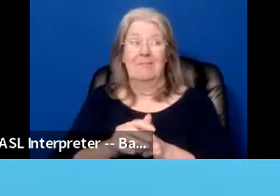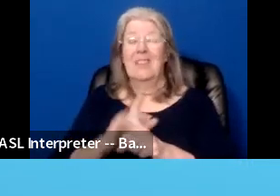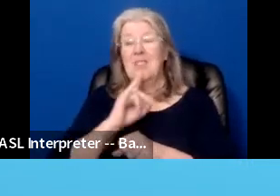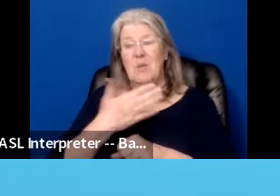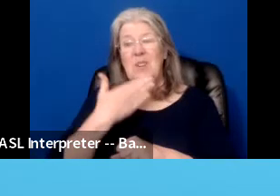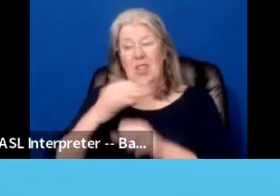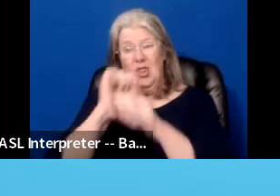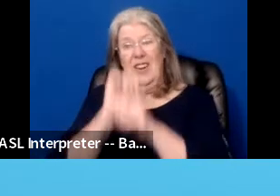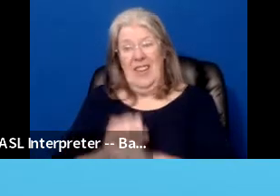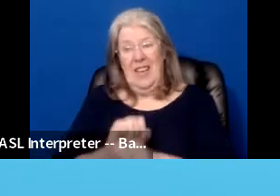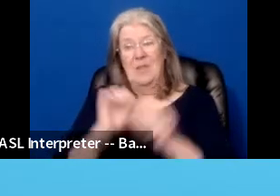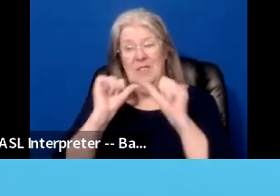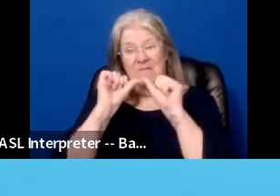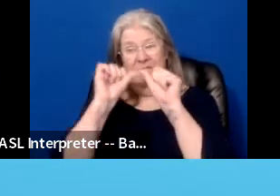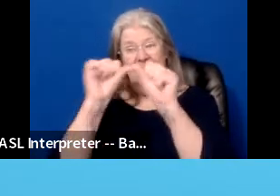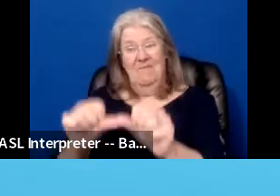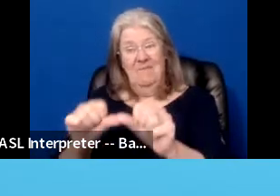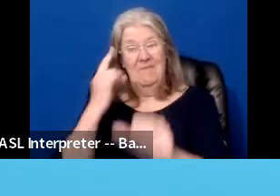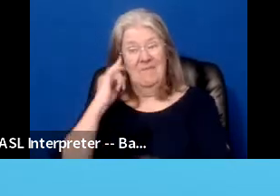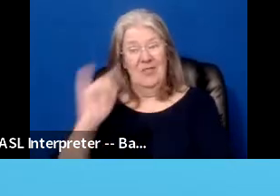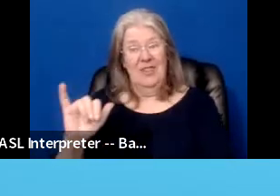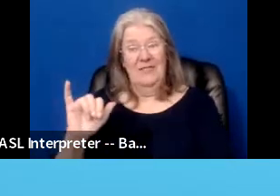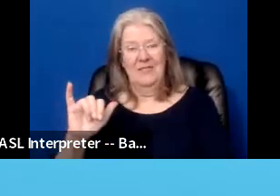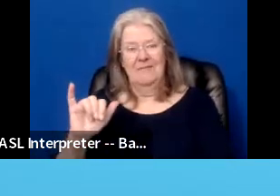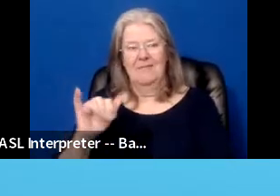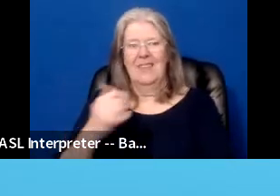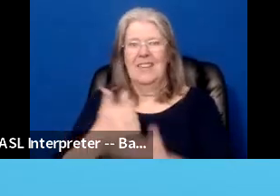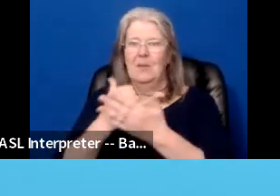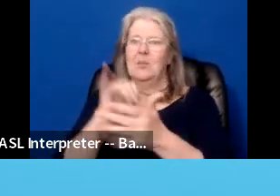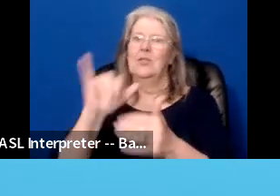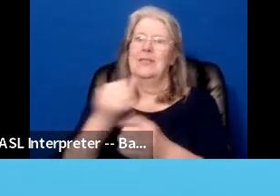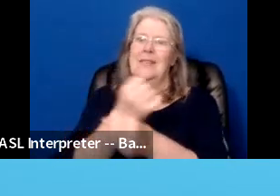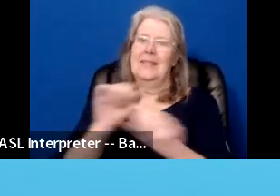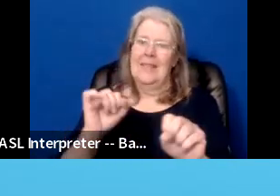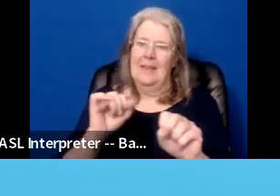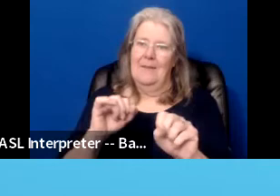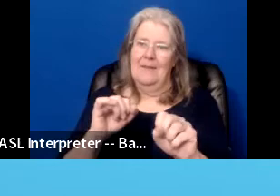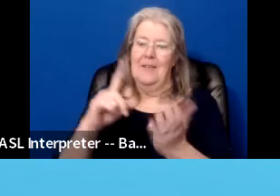need to make sure that we stay safe, and I think that using hand sanitizer can keep you safe.